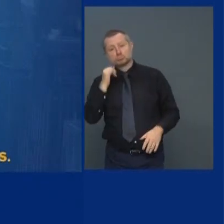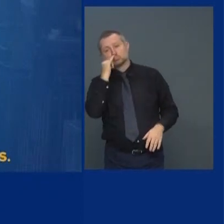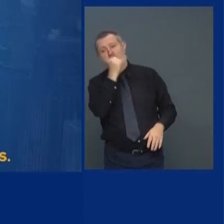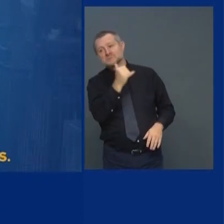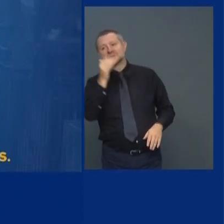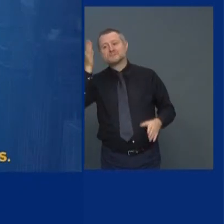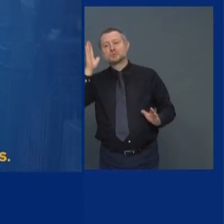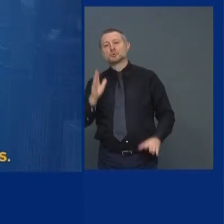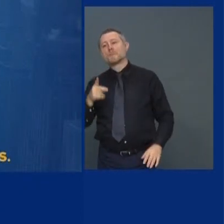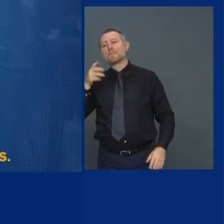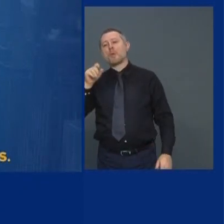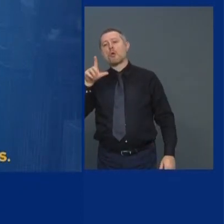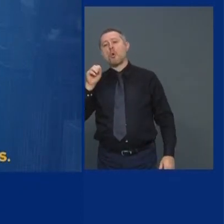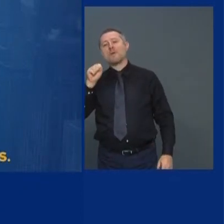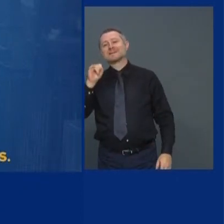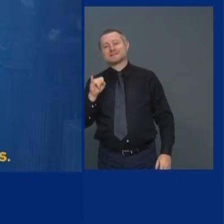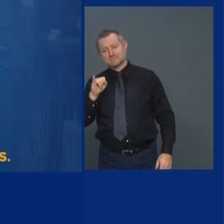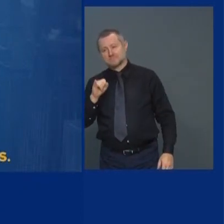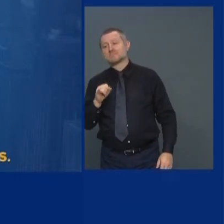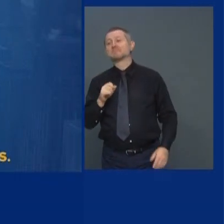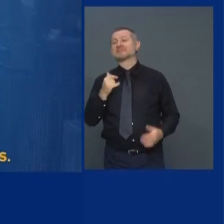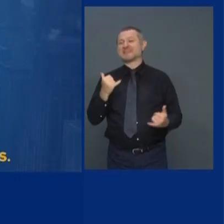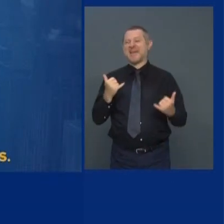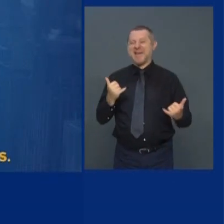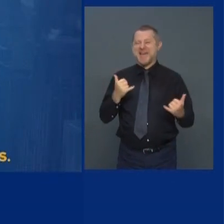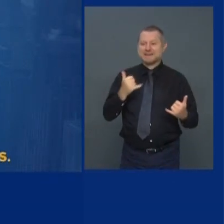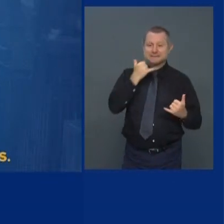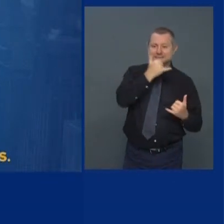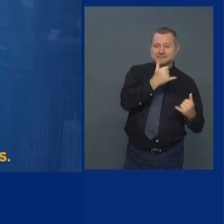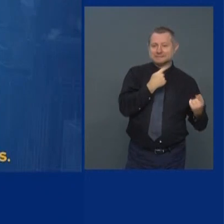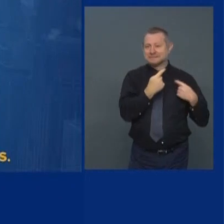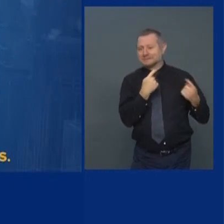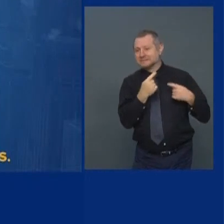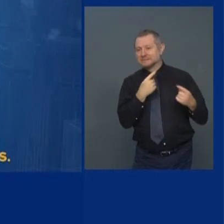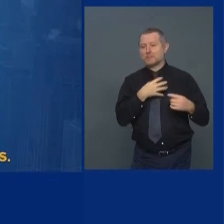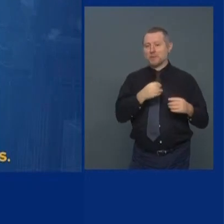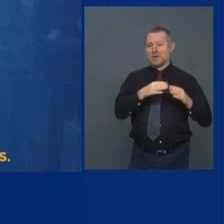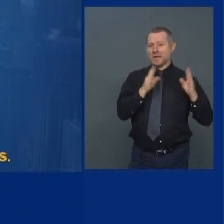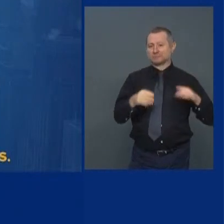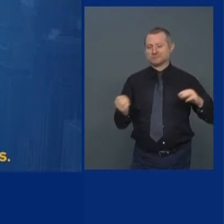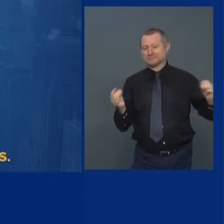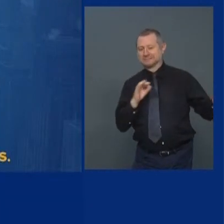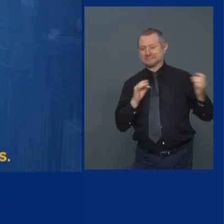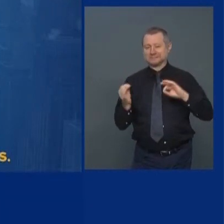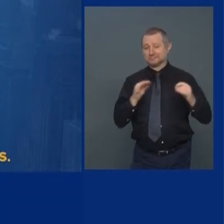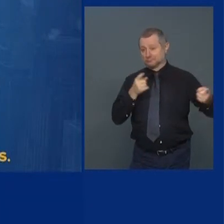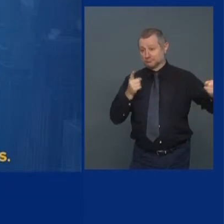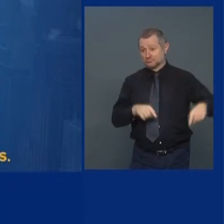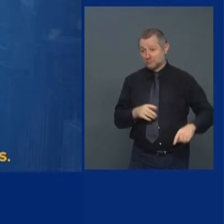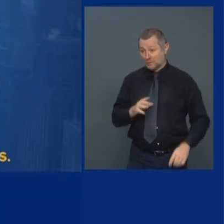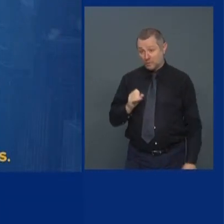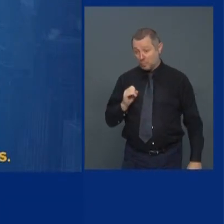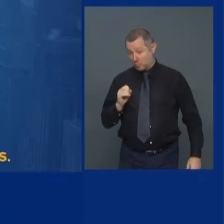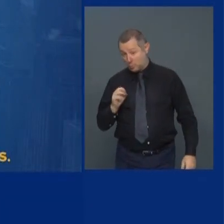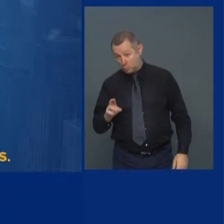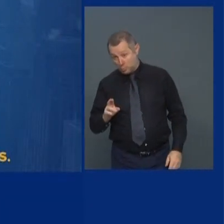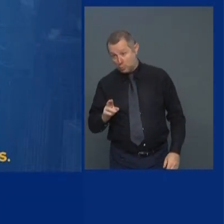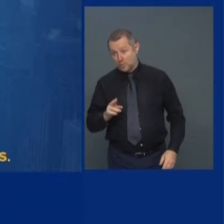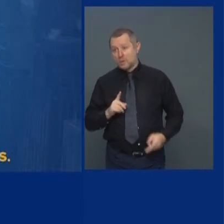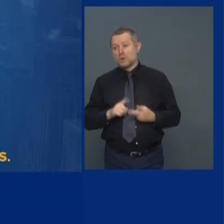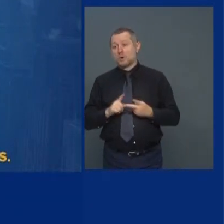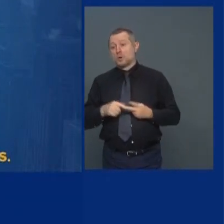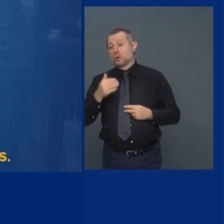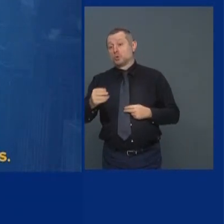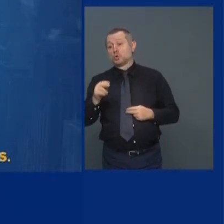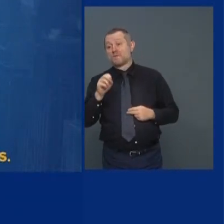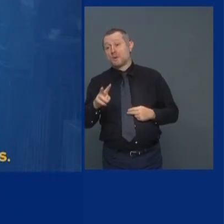COULD COME UP WITH THE PACKAGE.